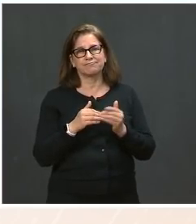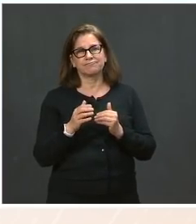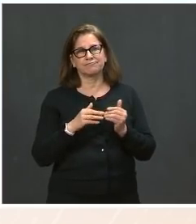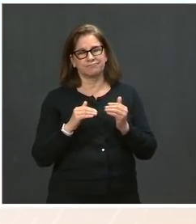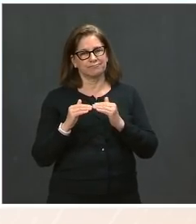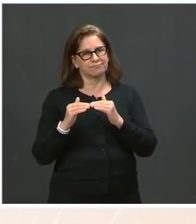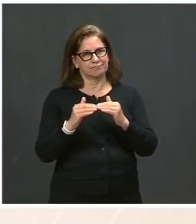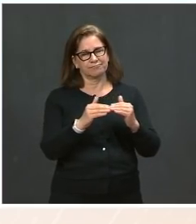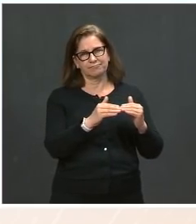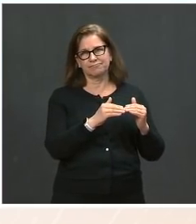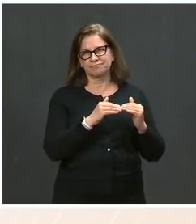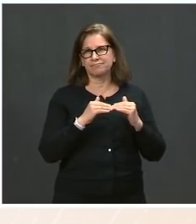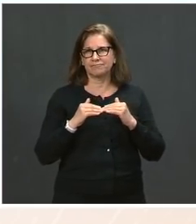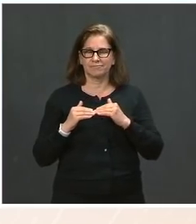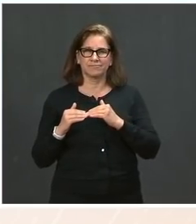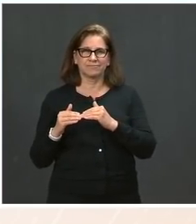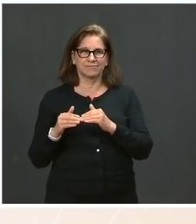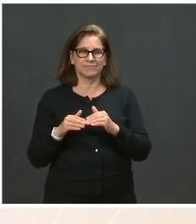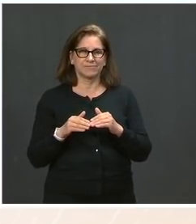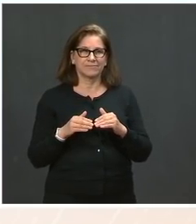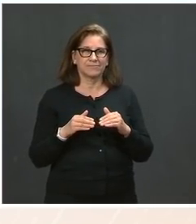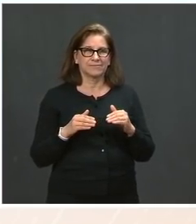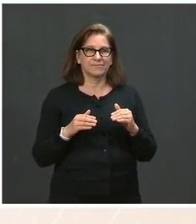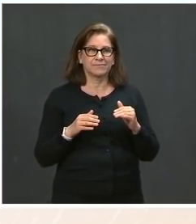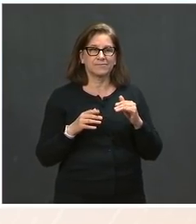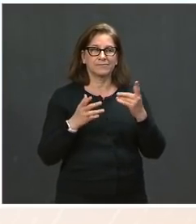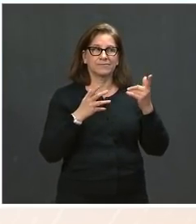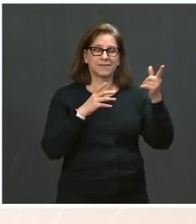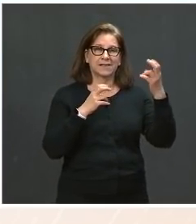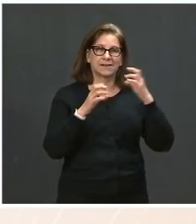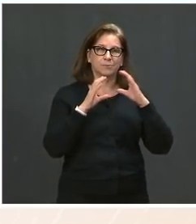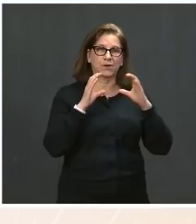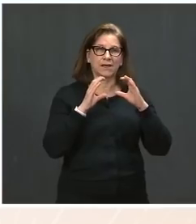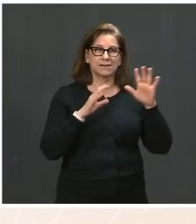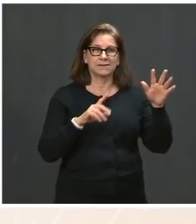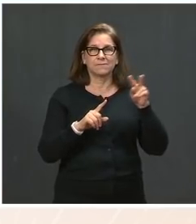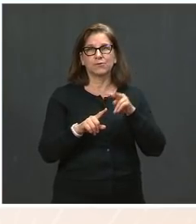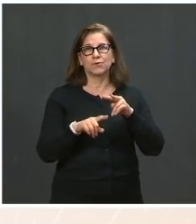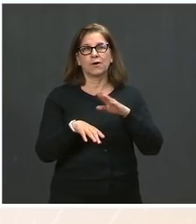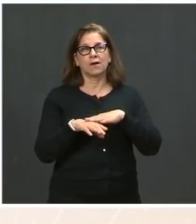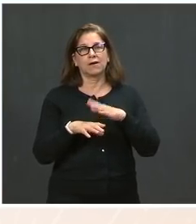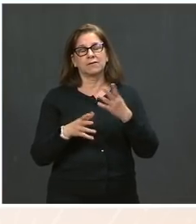how he will communicate about his views on the rights of transgender individuals in the country;